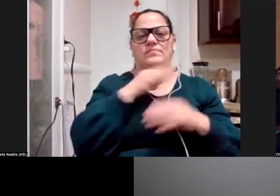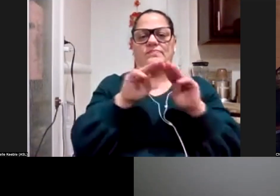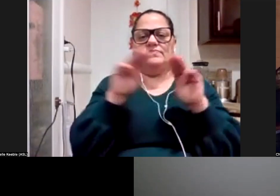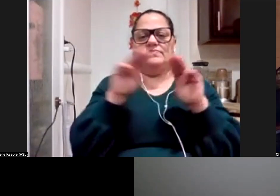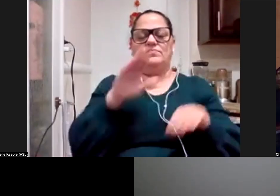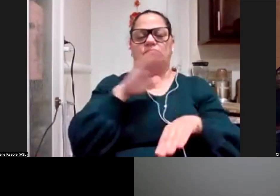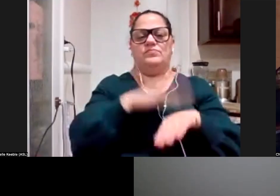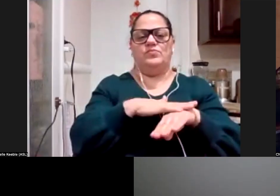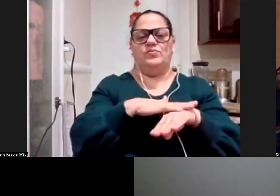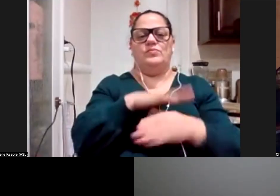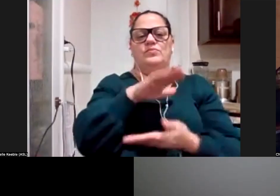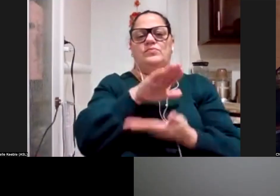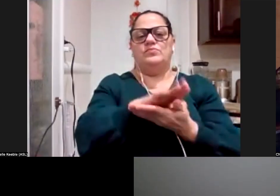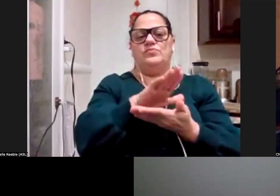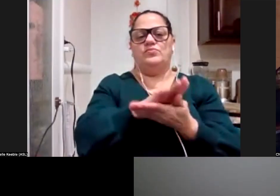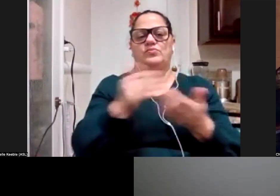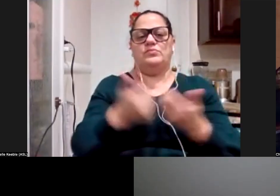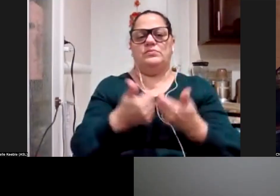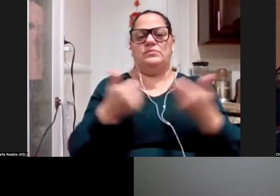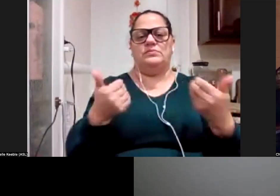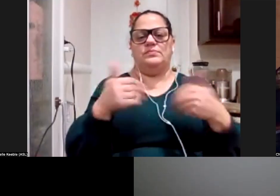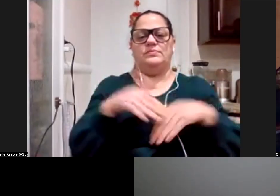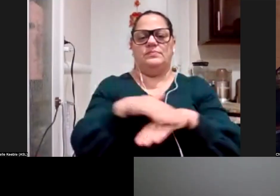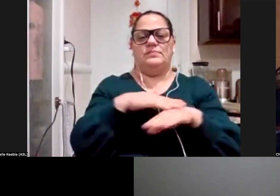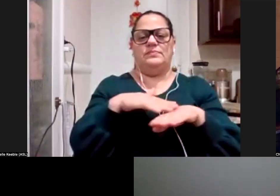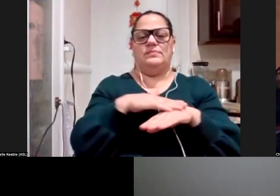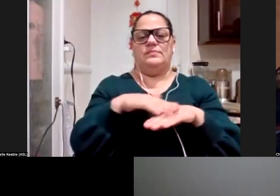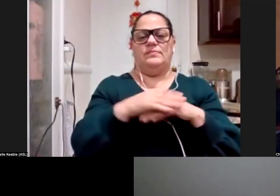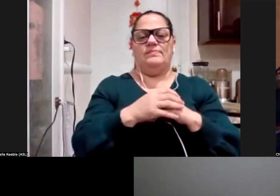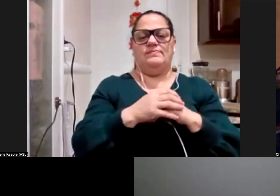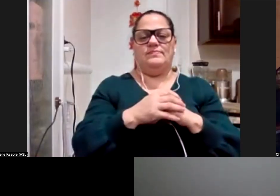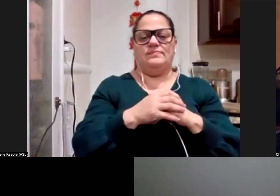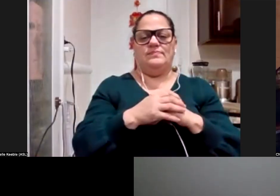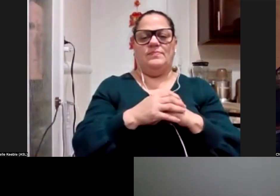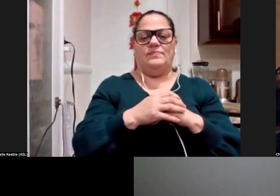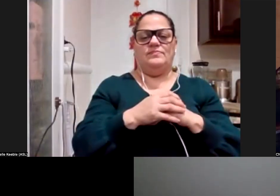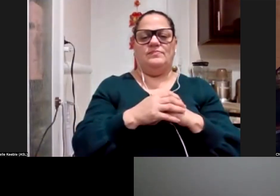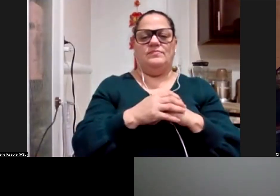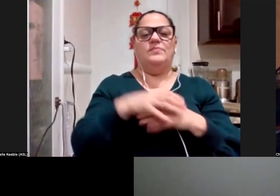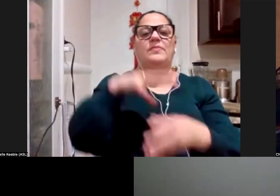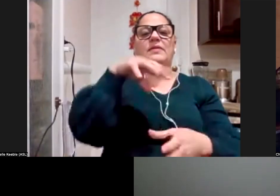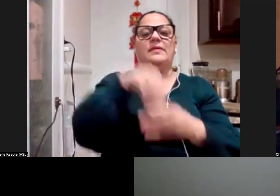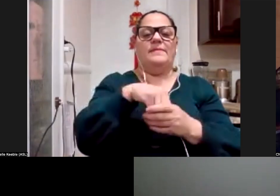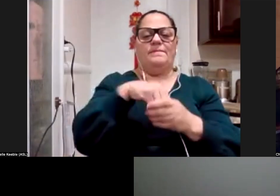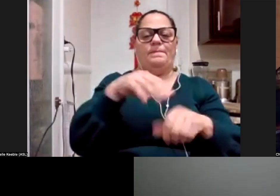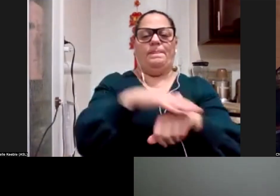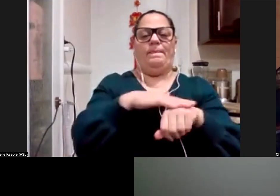school or a separate building in the area? [NATALIE] It is in the same area of the school